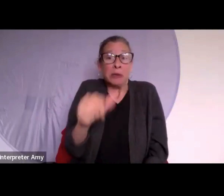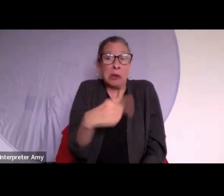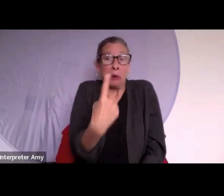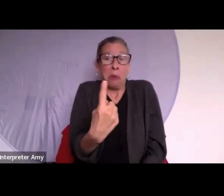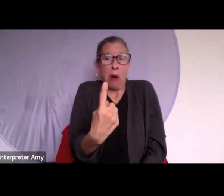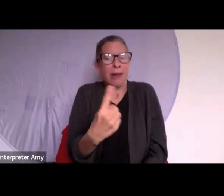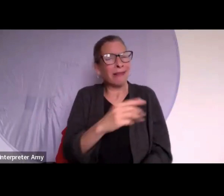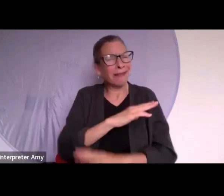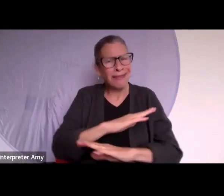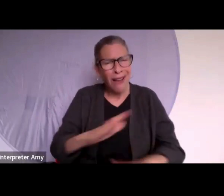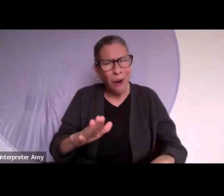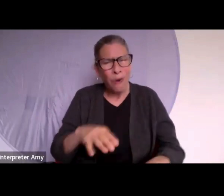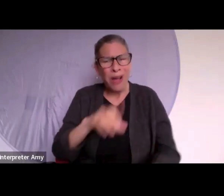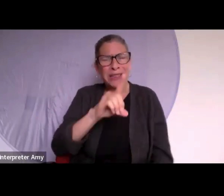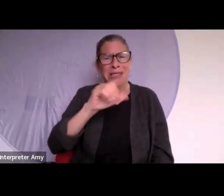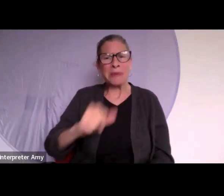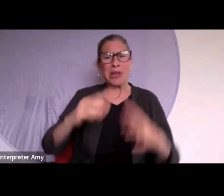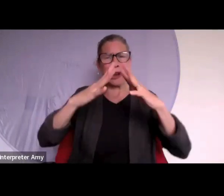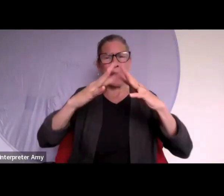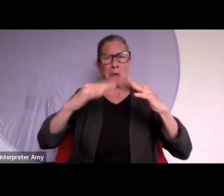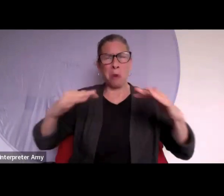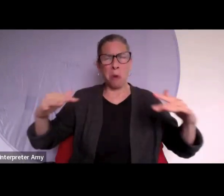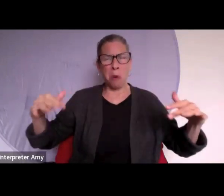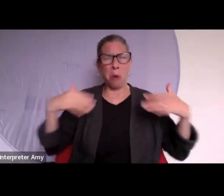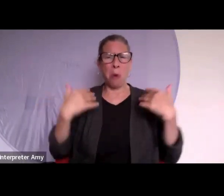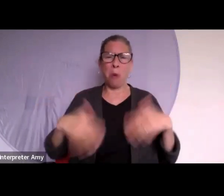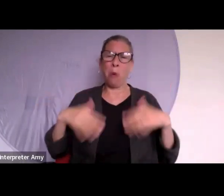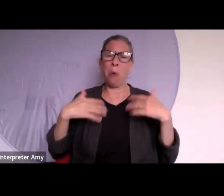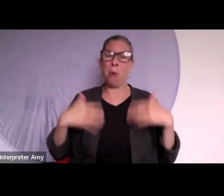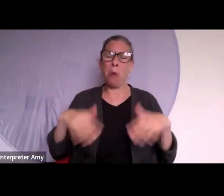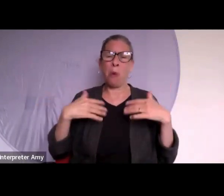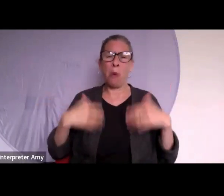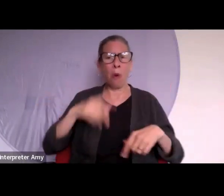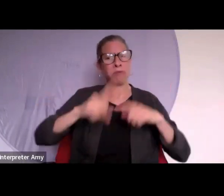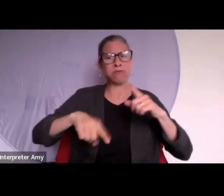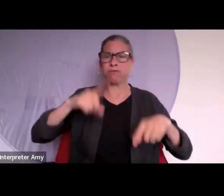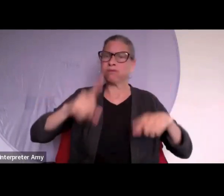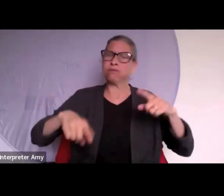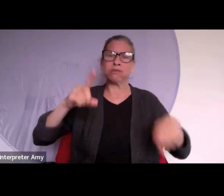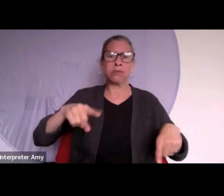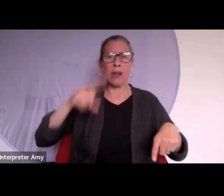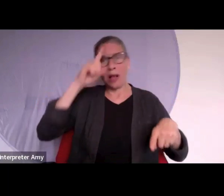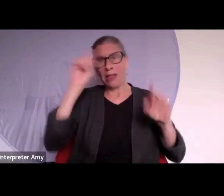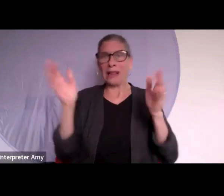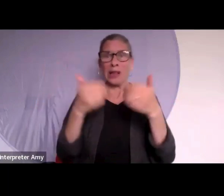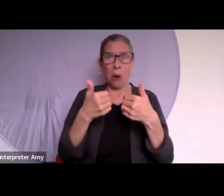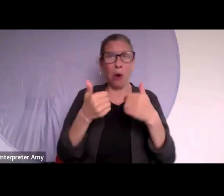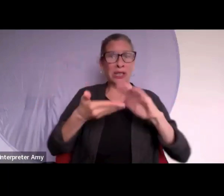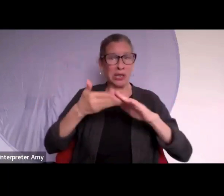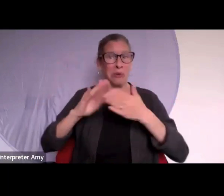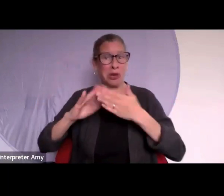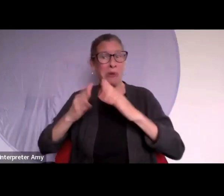diverse. Disability is... They say about the autism community for whatever reason you've met, if you've met a person with